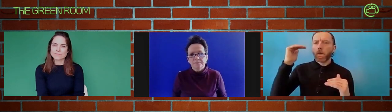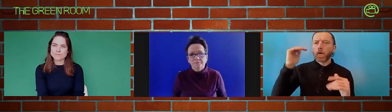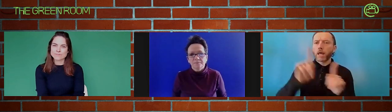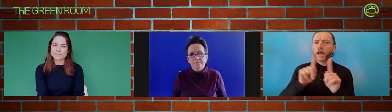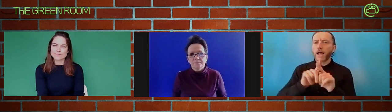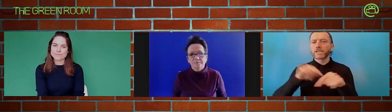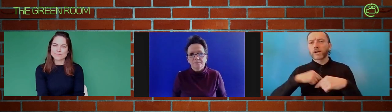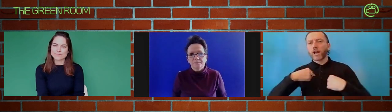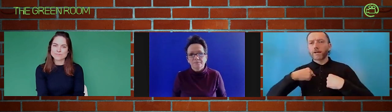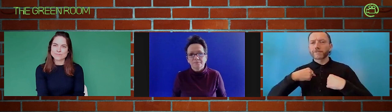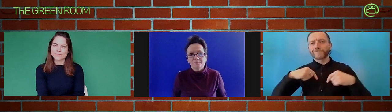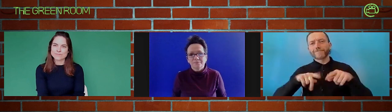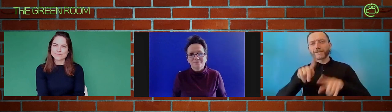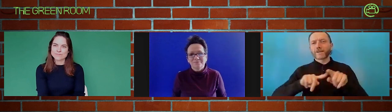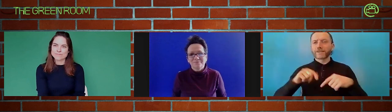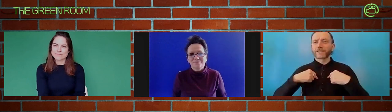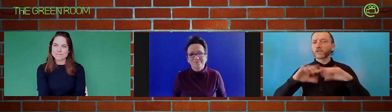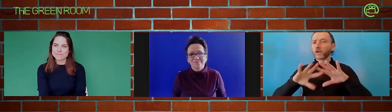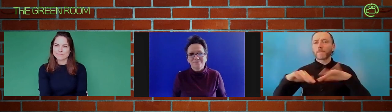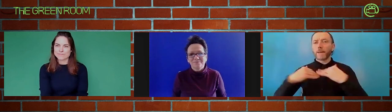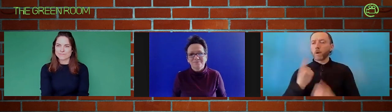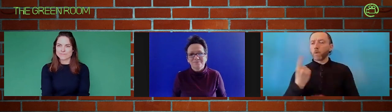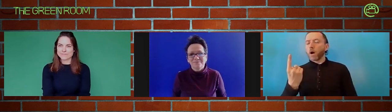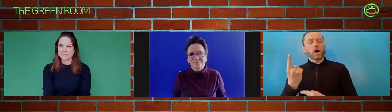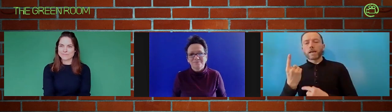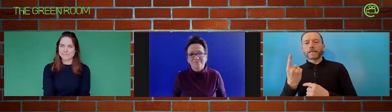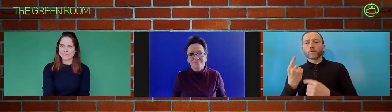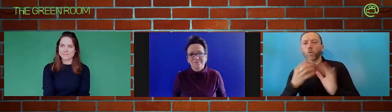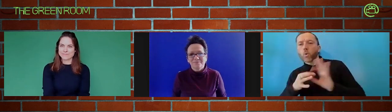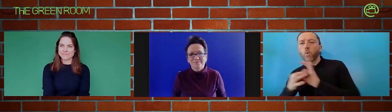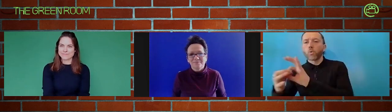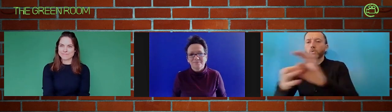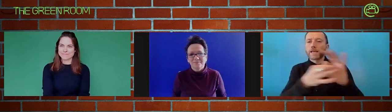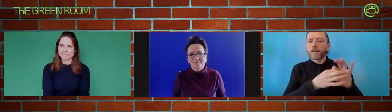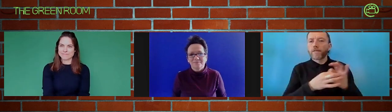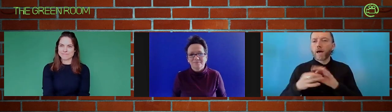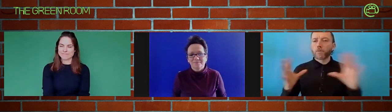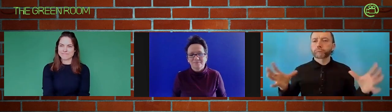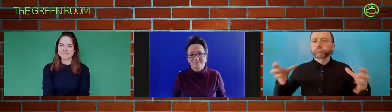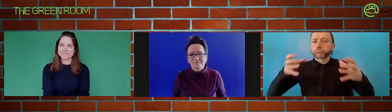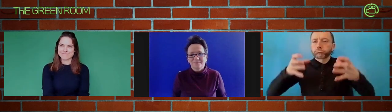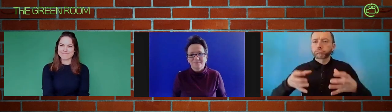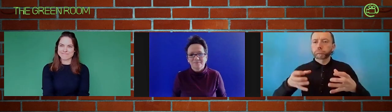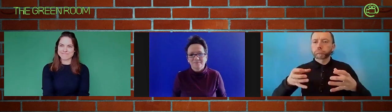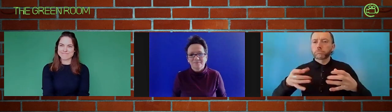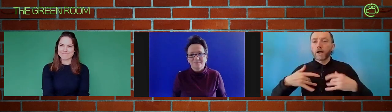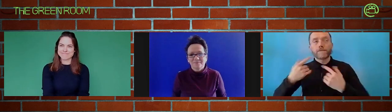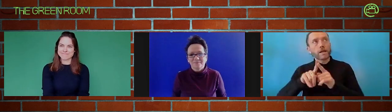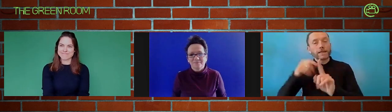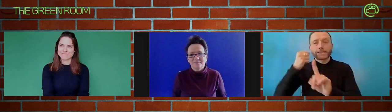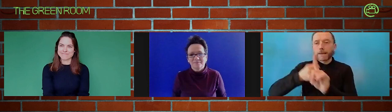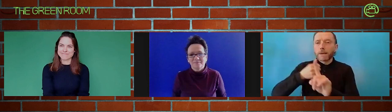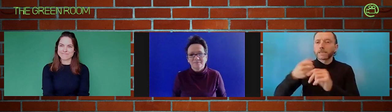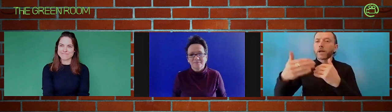if you know what I mean. That's what I feel at the moment. These campaigns are much more all-encompassing.